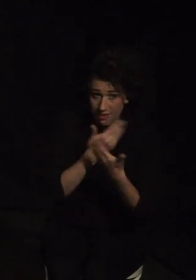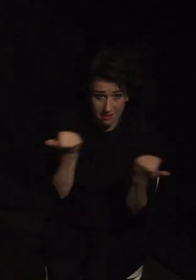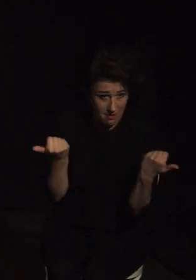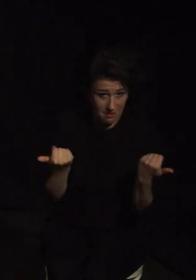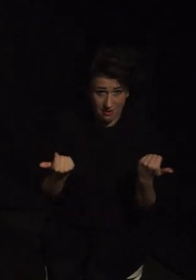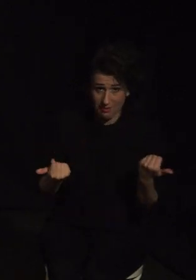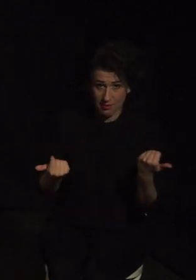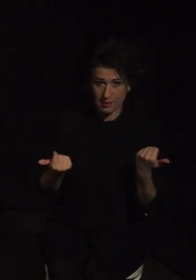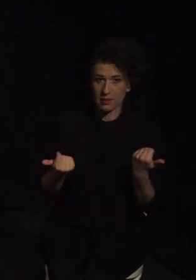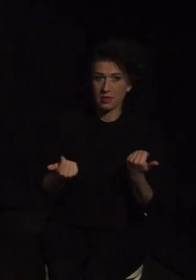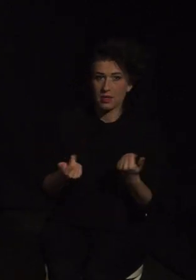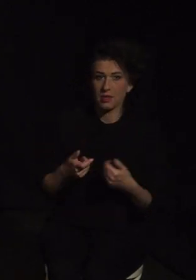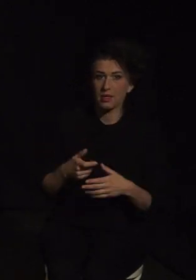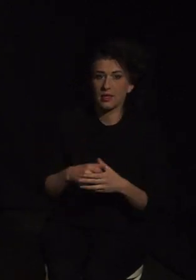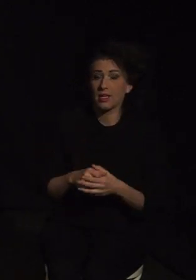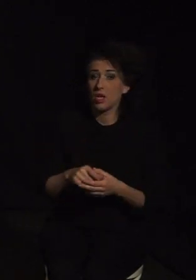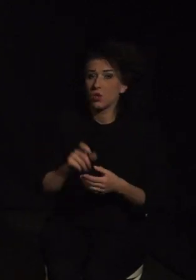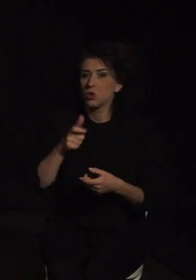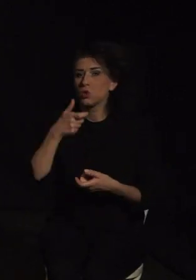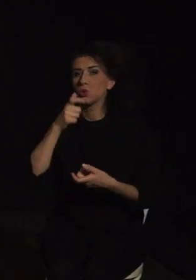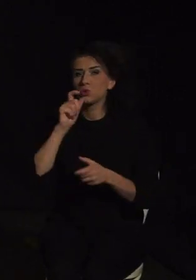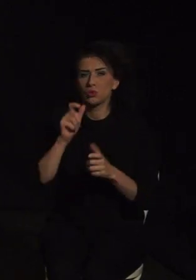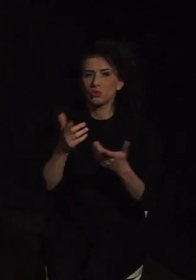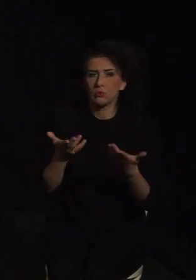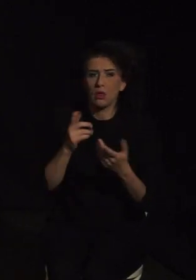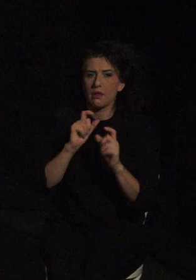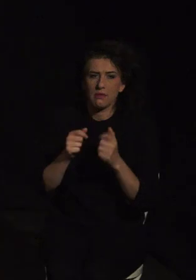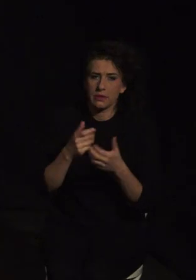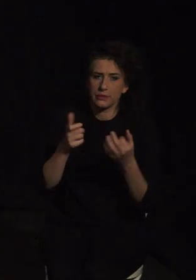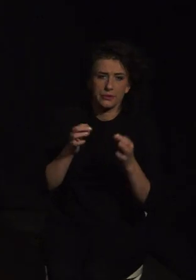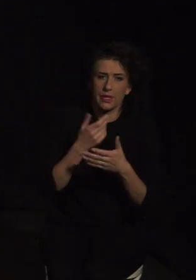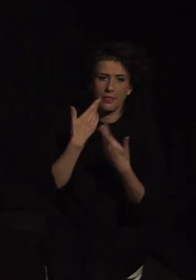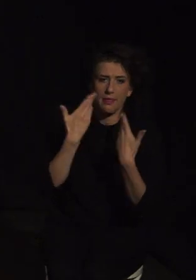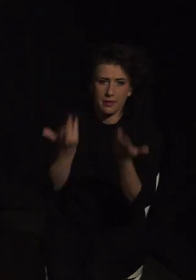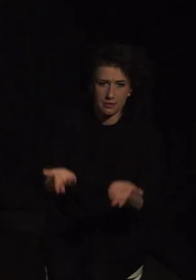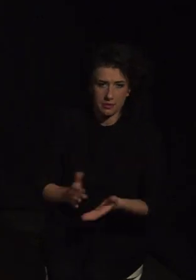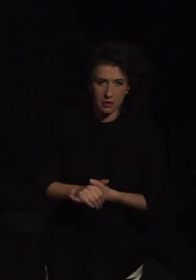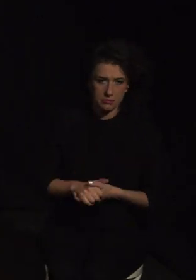I won't say it without a caesura after "polewki," which means "soup,"